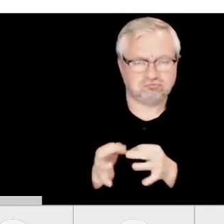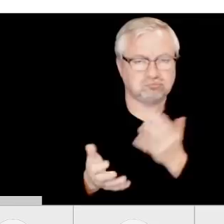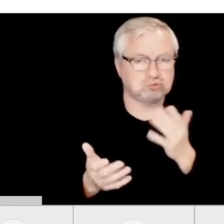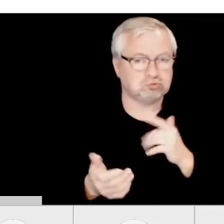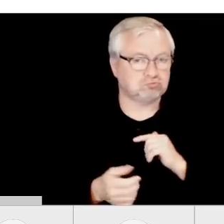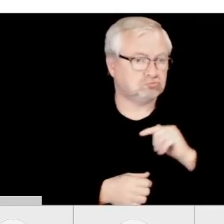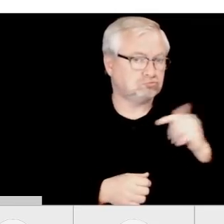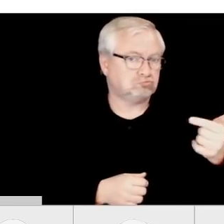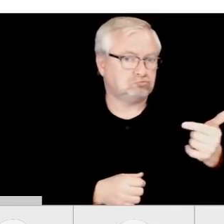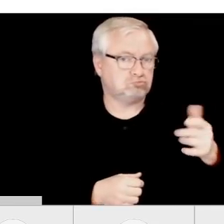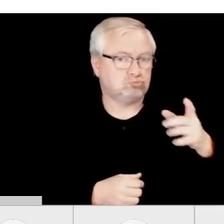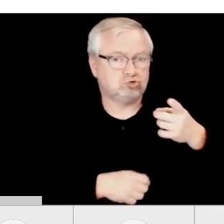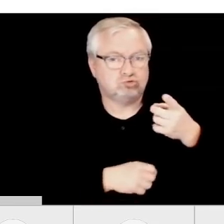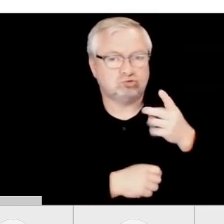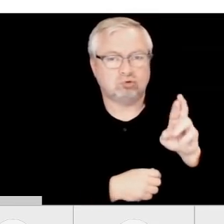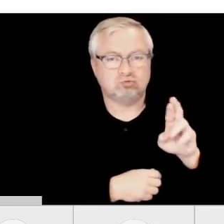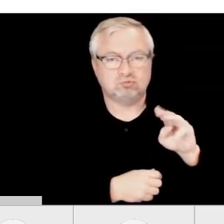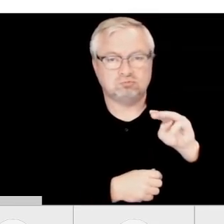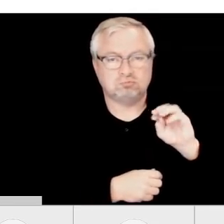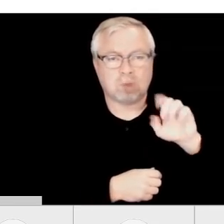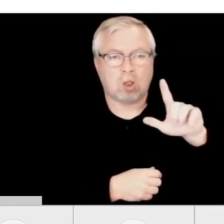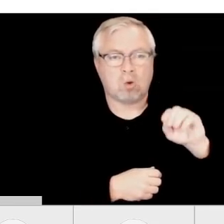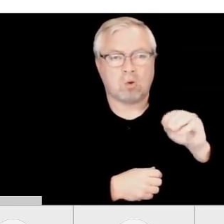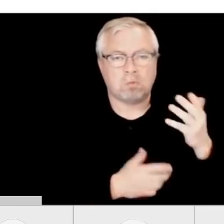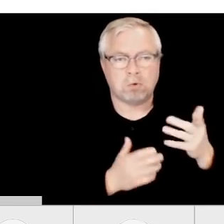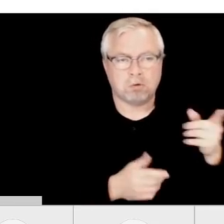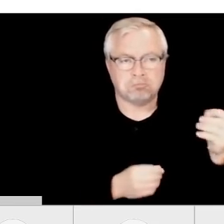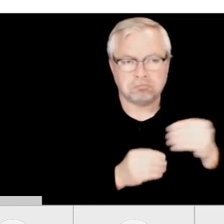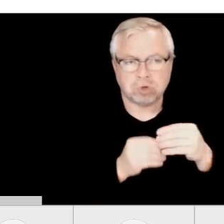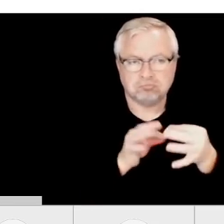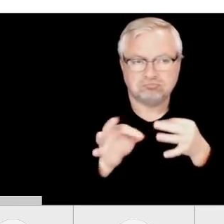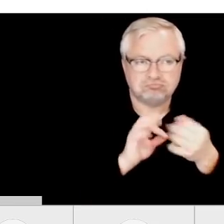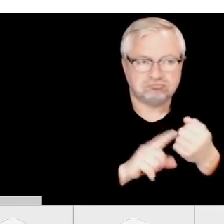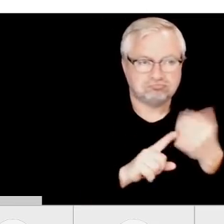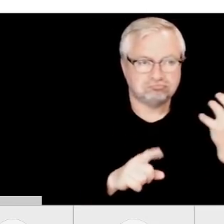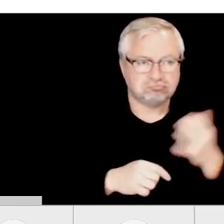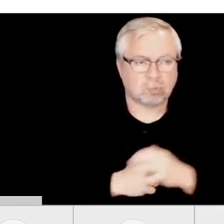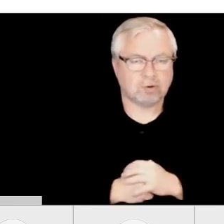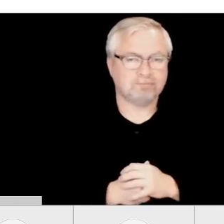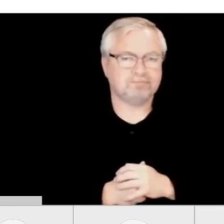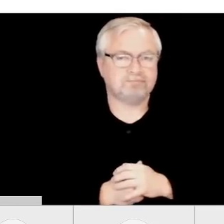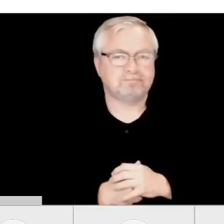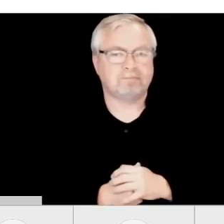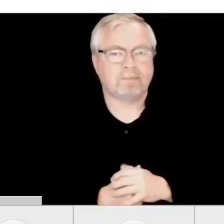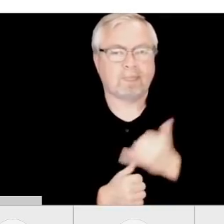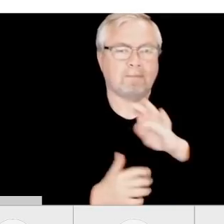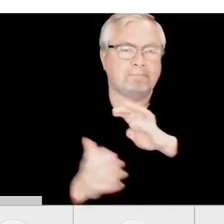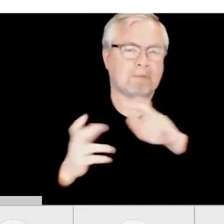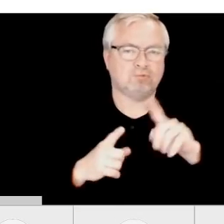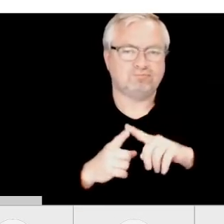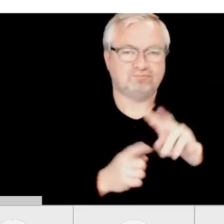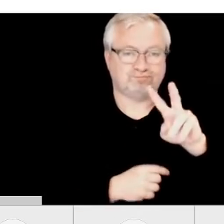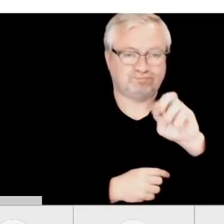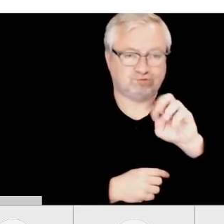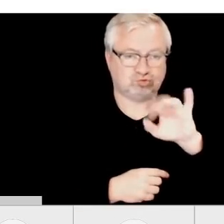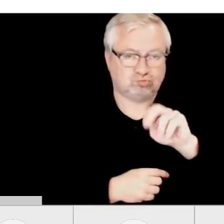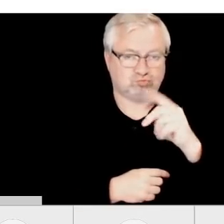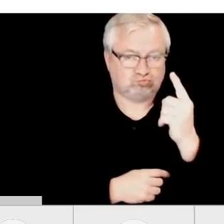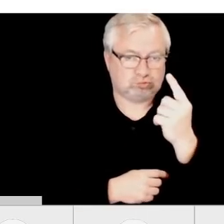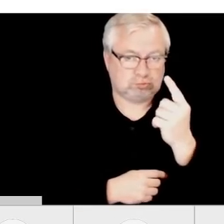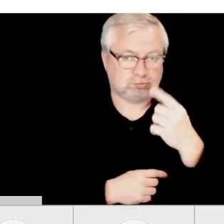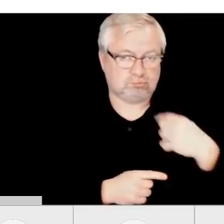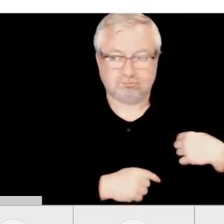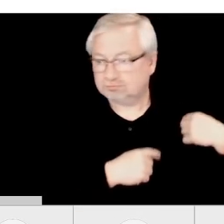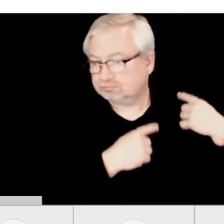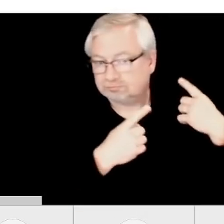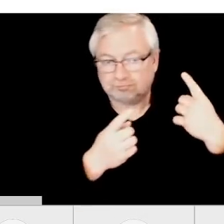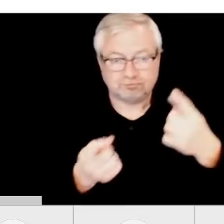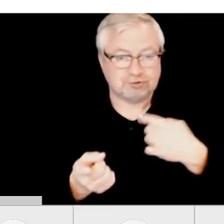You know, through going back to Version 1, what we have been saying is